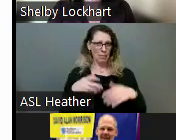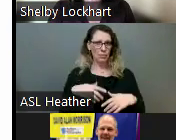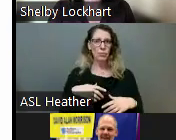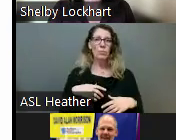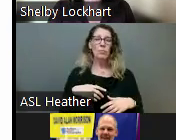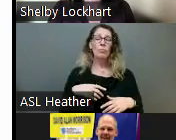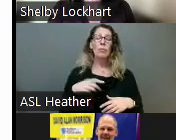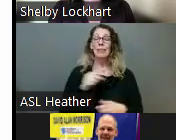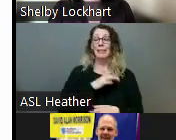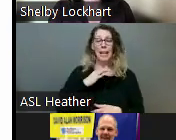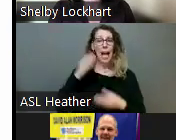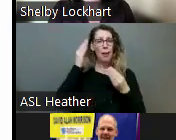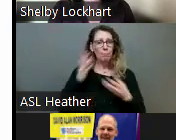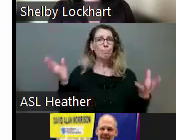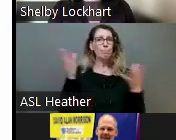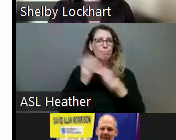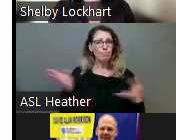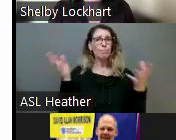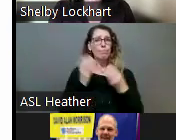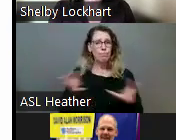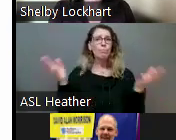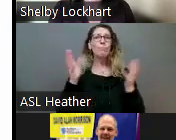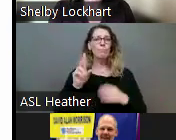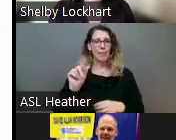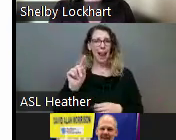staff in the loop on the visual data and they keep that team in the loop on that